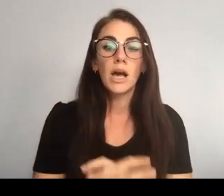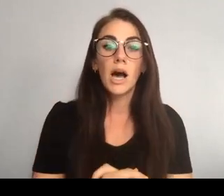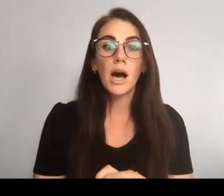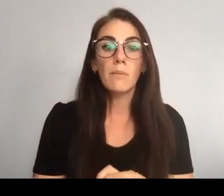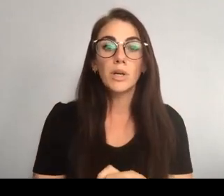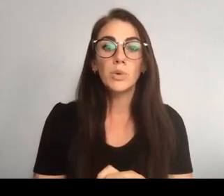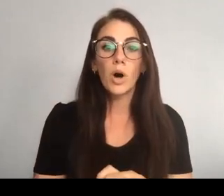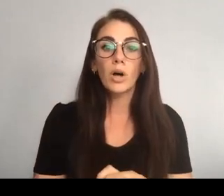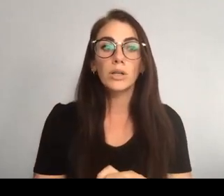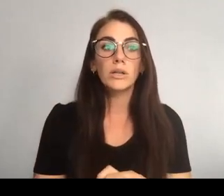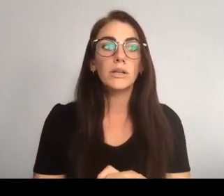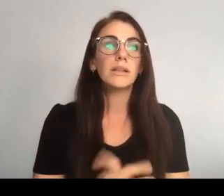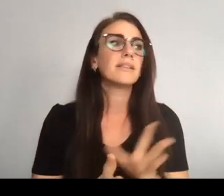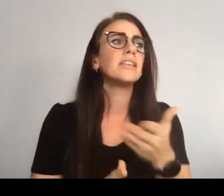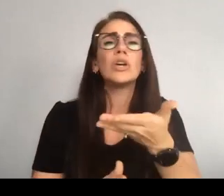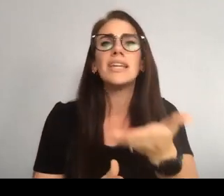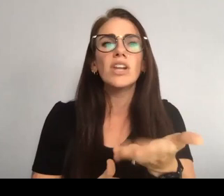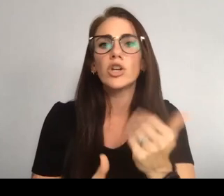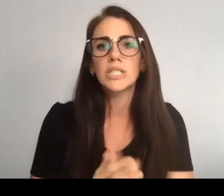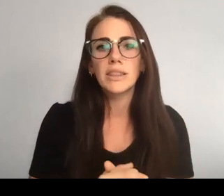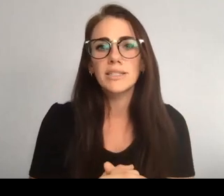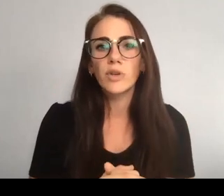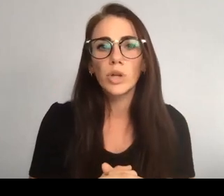You all can even understand this if you look